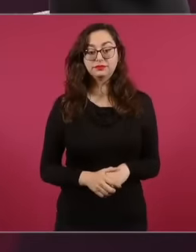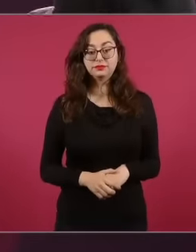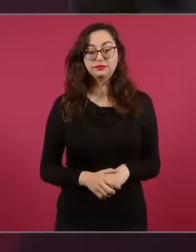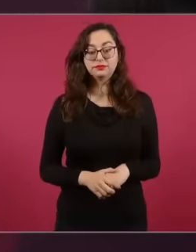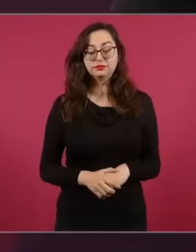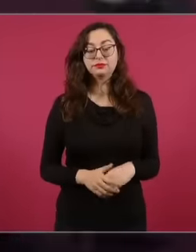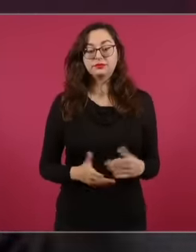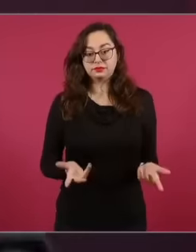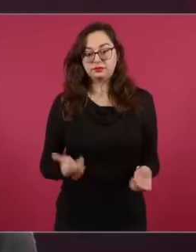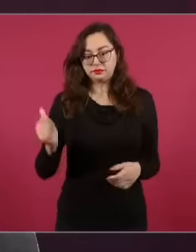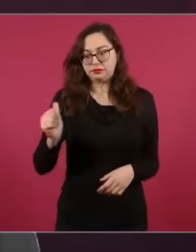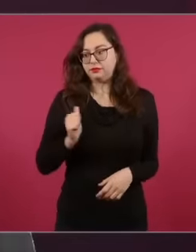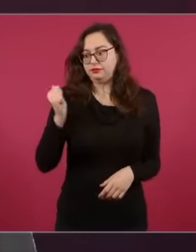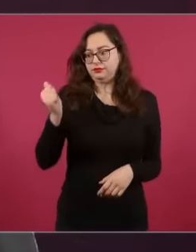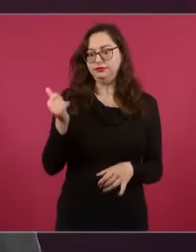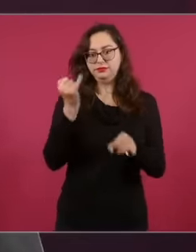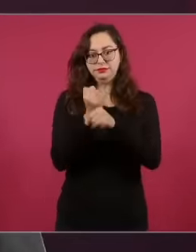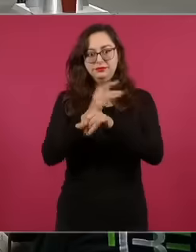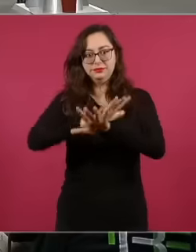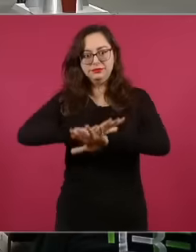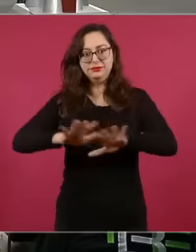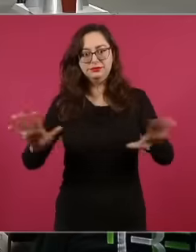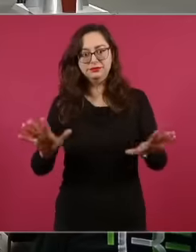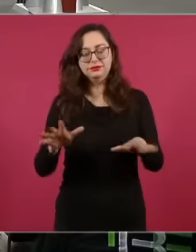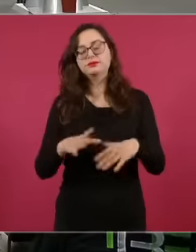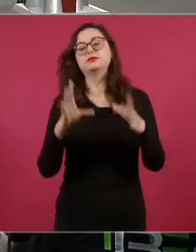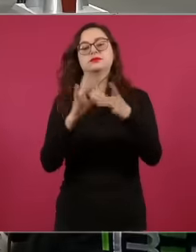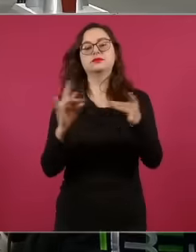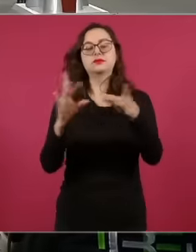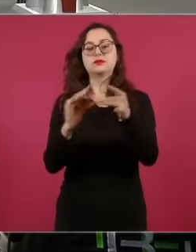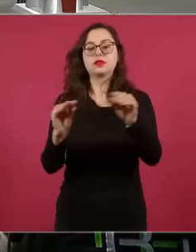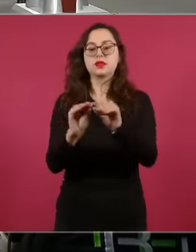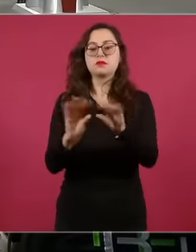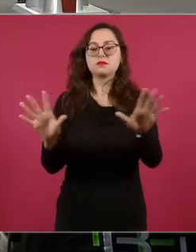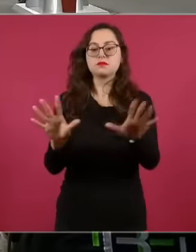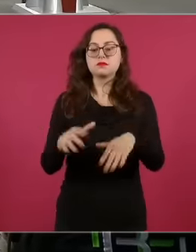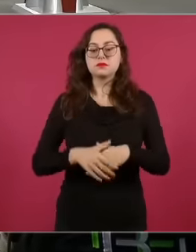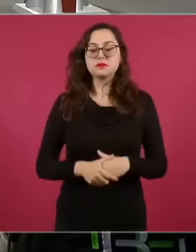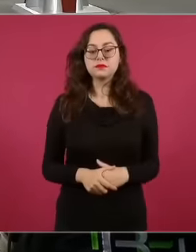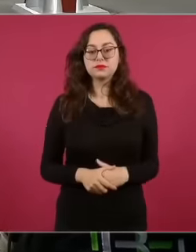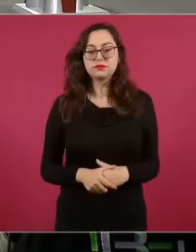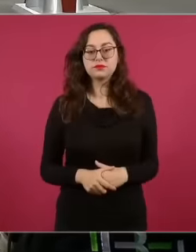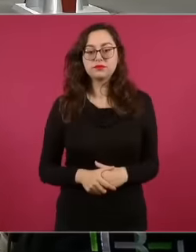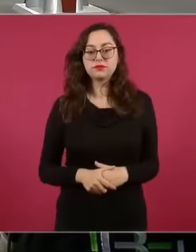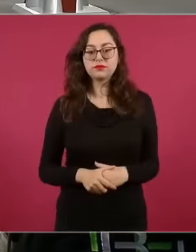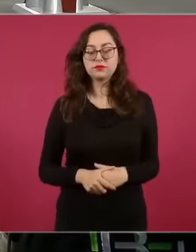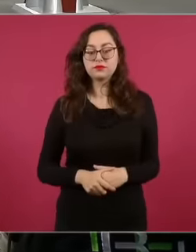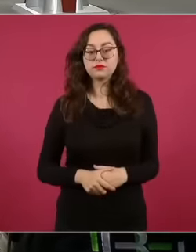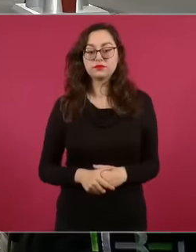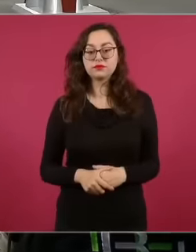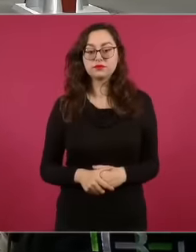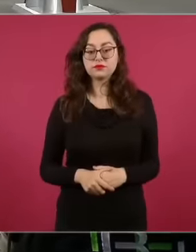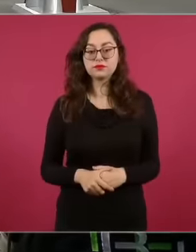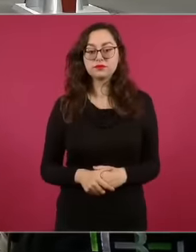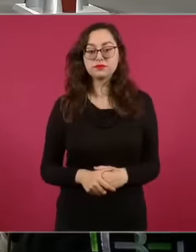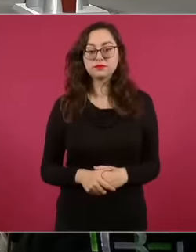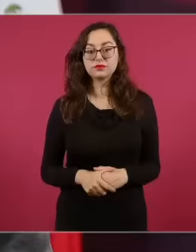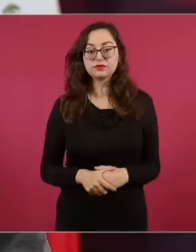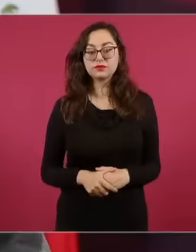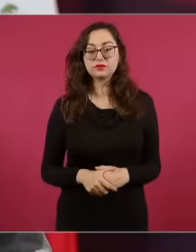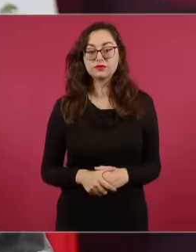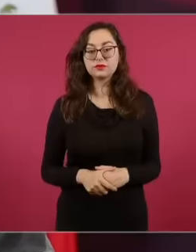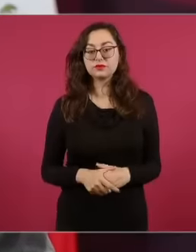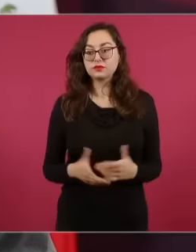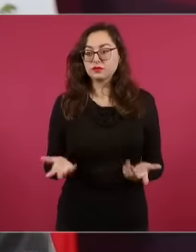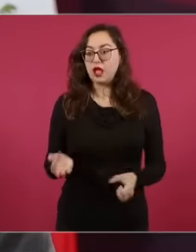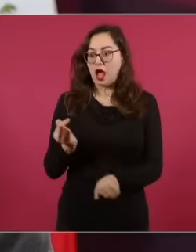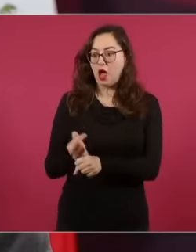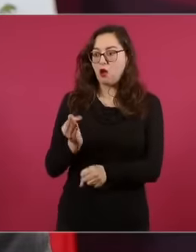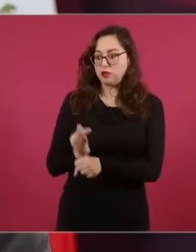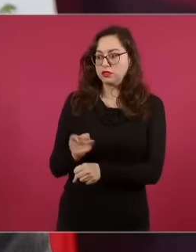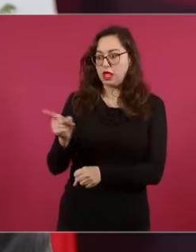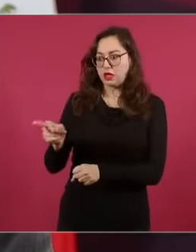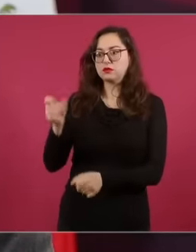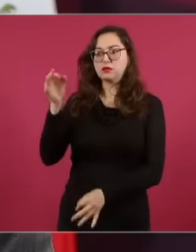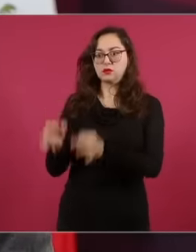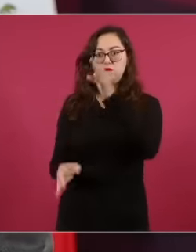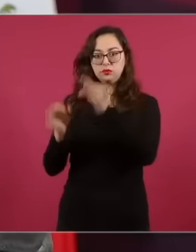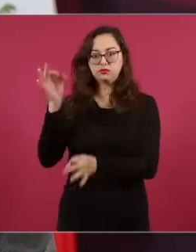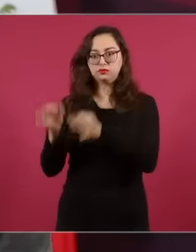inform allows those who are now judges to